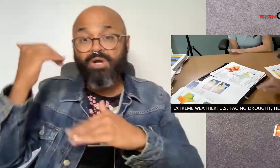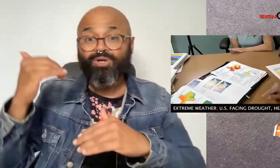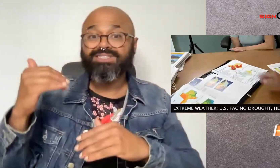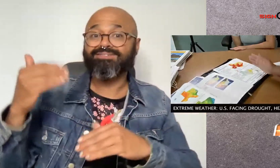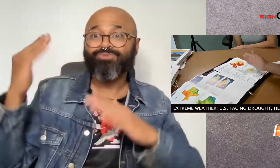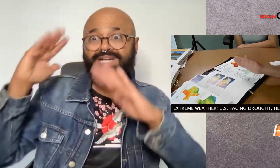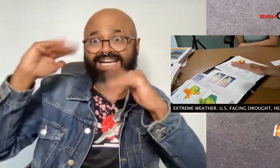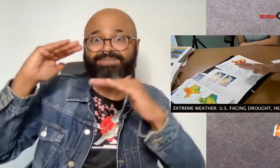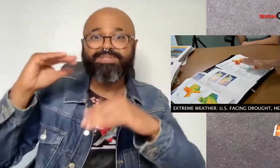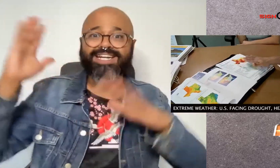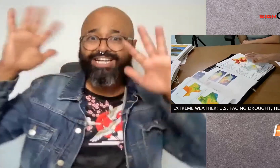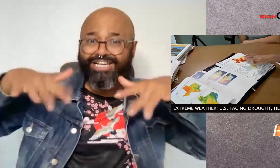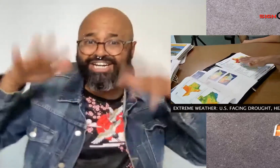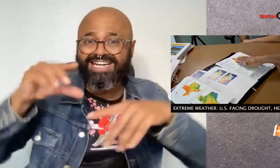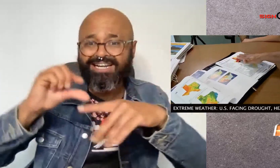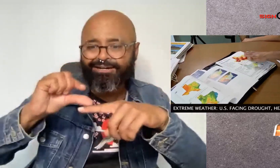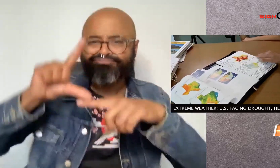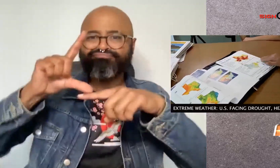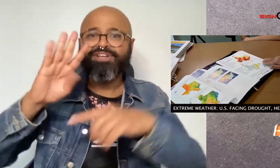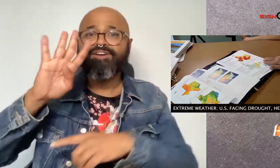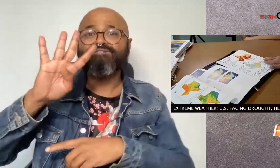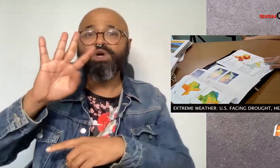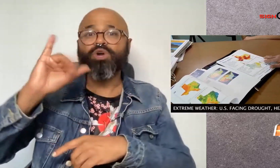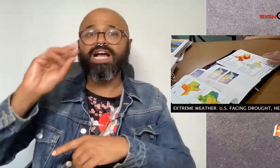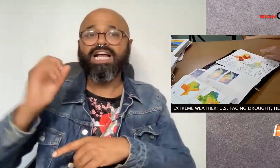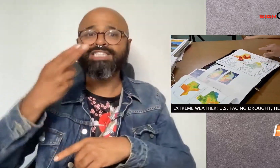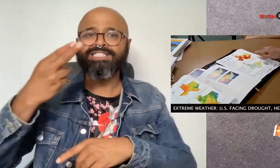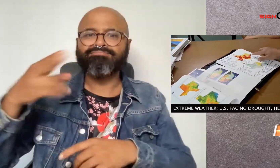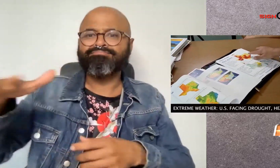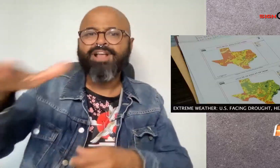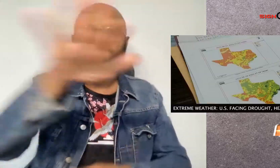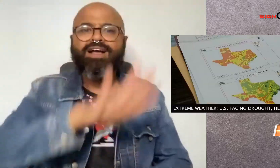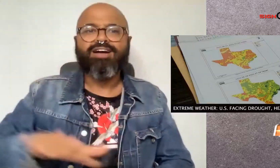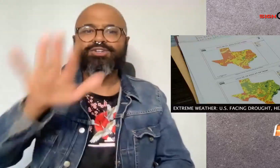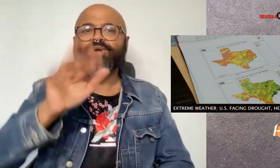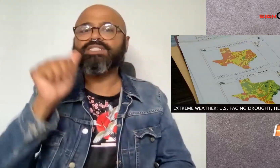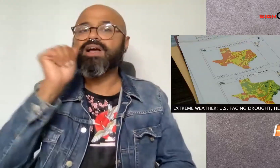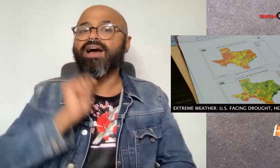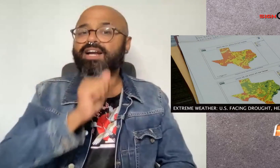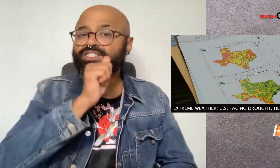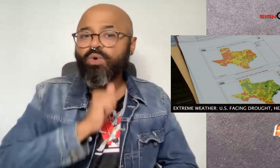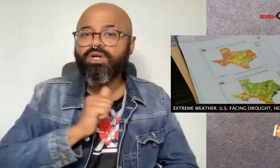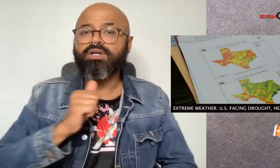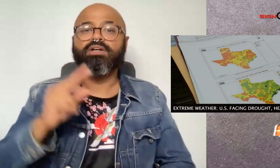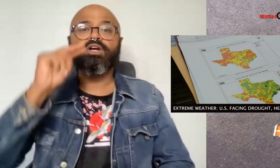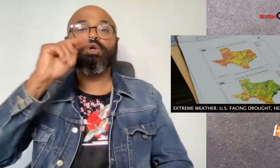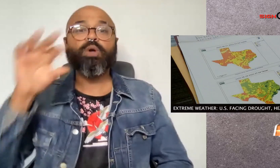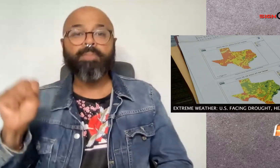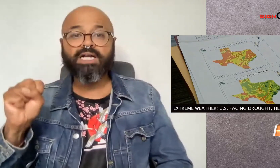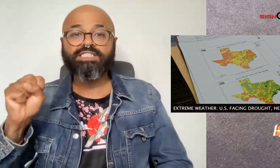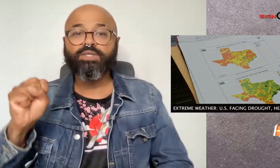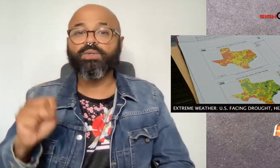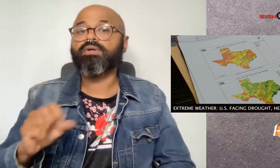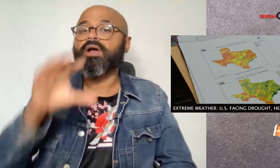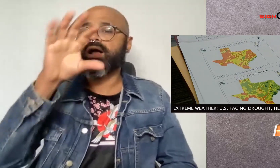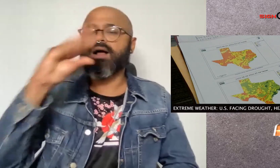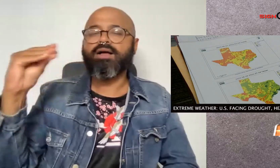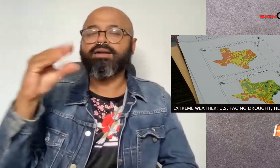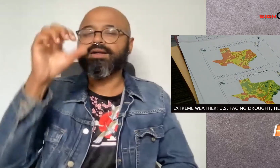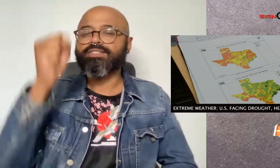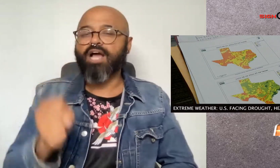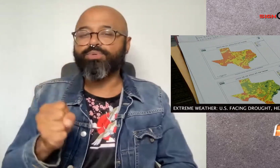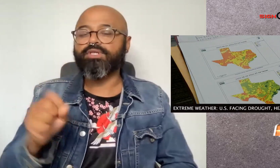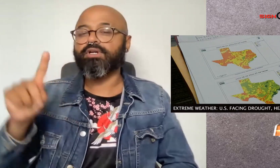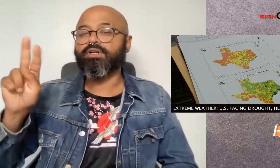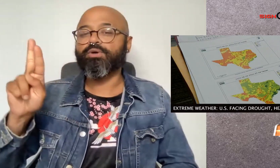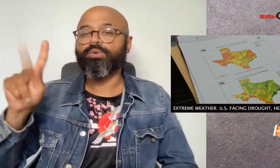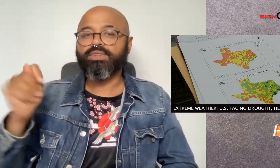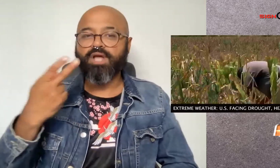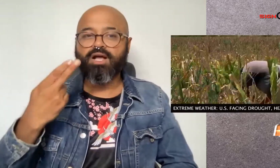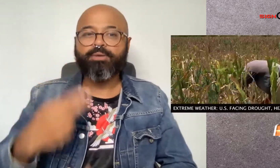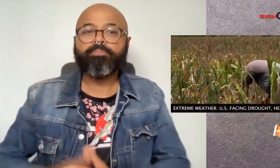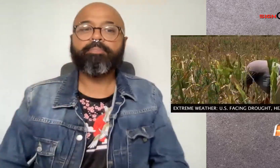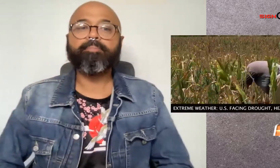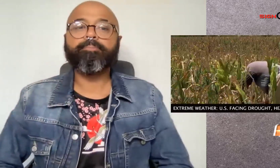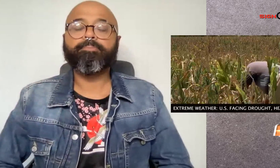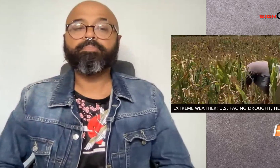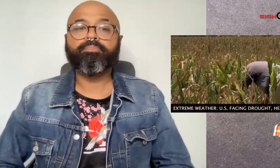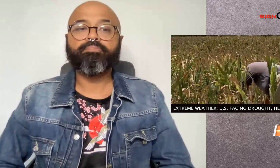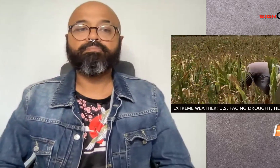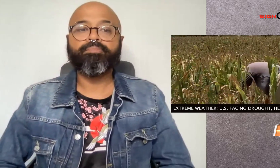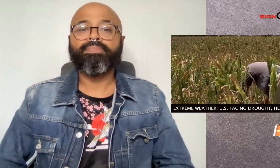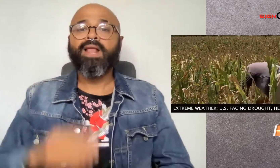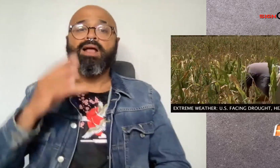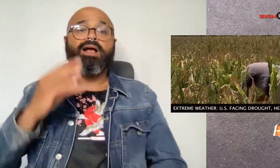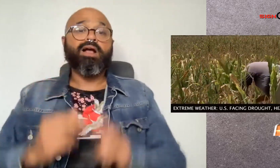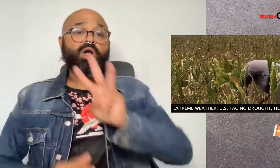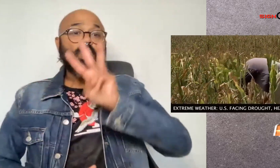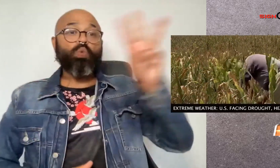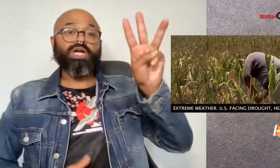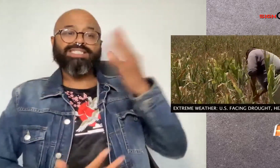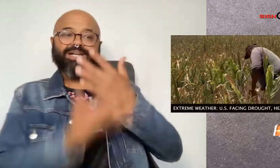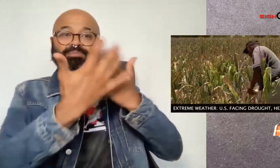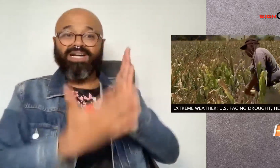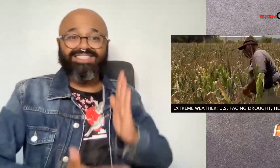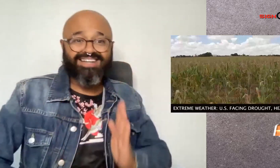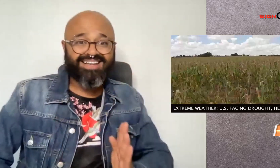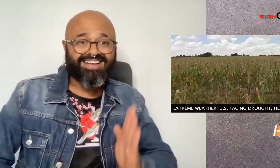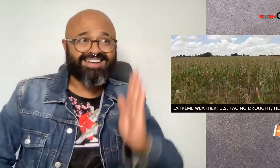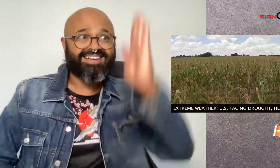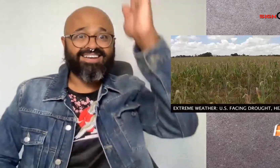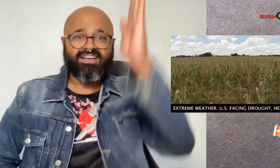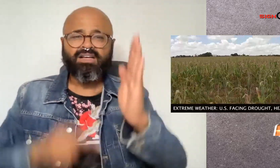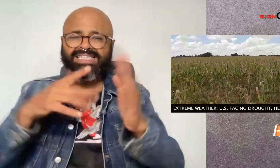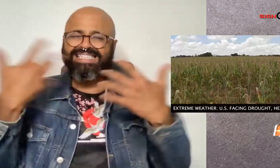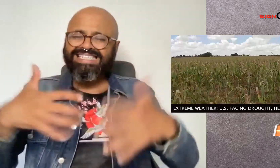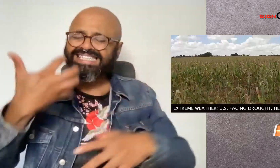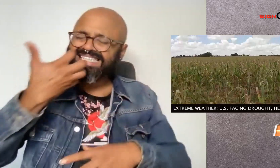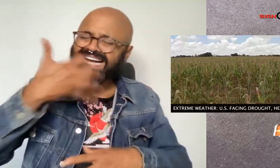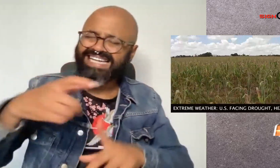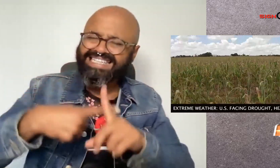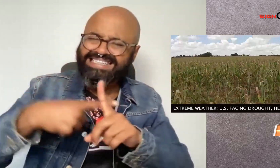of rain are expected across Arizona New Mexico and southern Utah the West Coast is baking